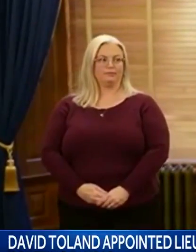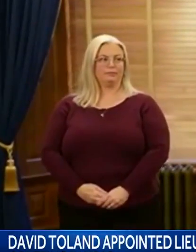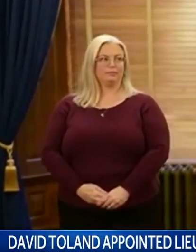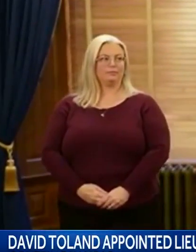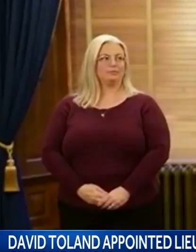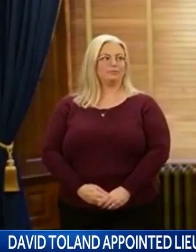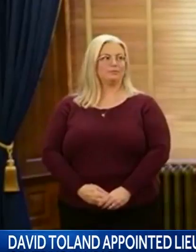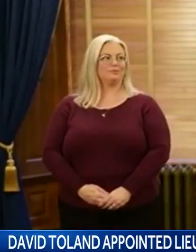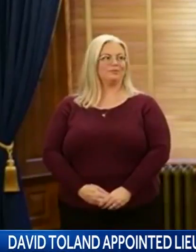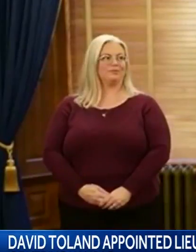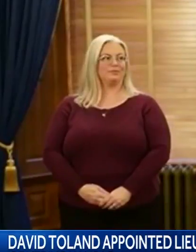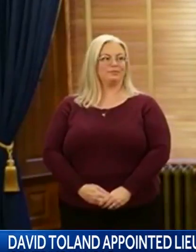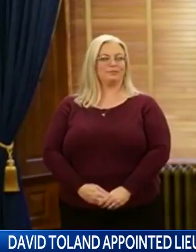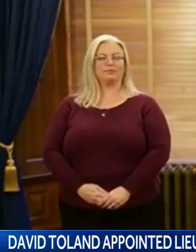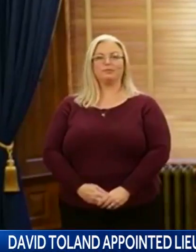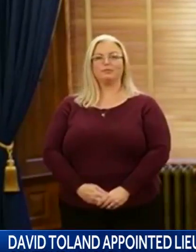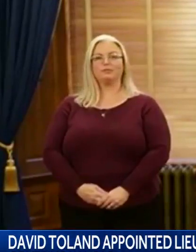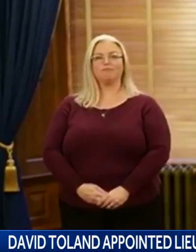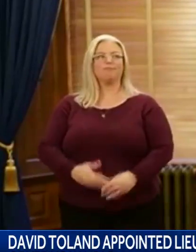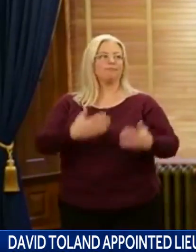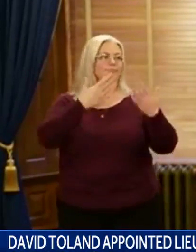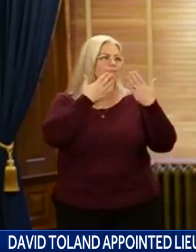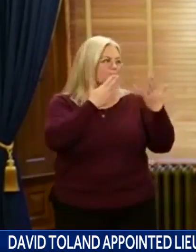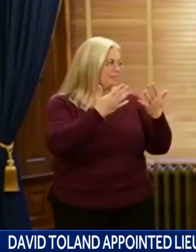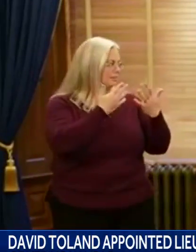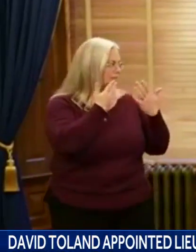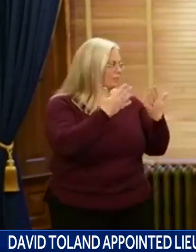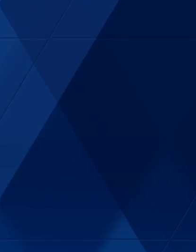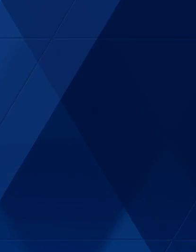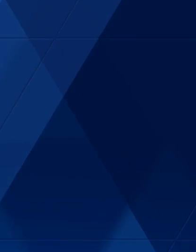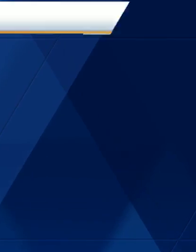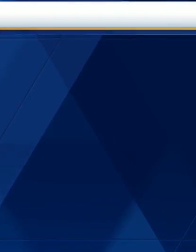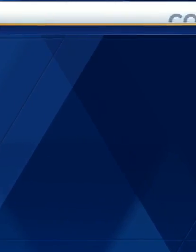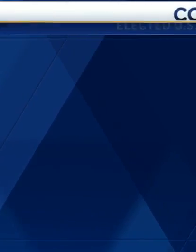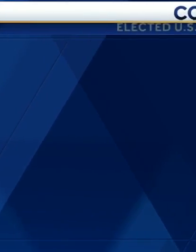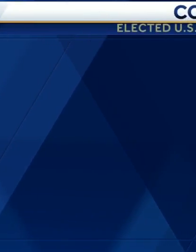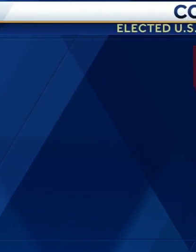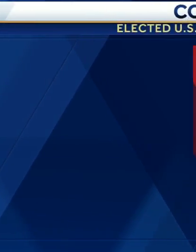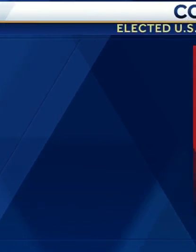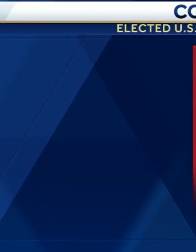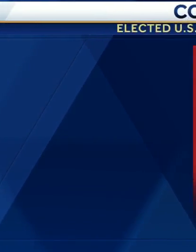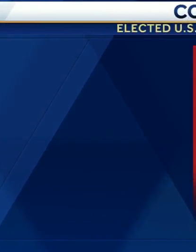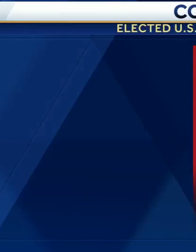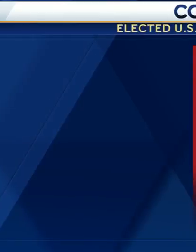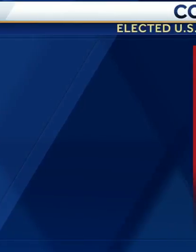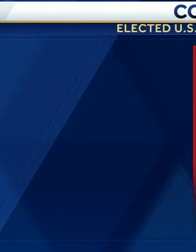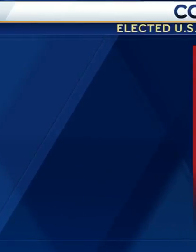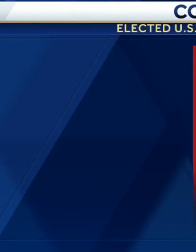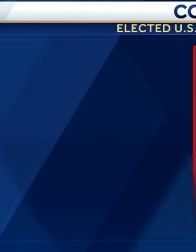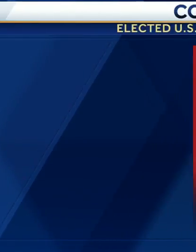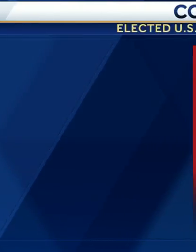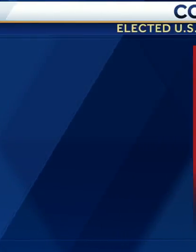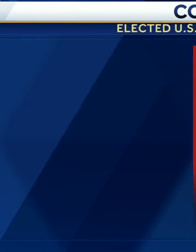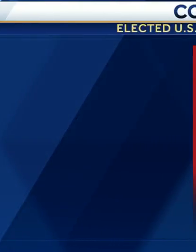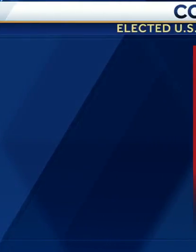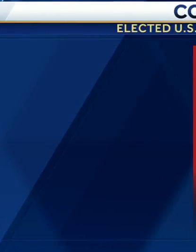SECRETARY TOLAND WILL REPLACE LIEUTENANT GOVERNOR LYNN ROGERS, WHO THE GOVERNOR APPOINTED AS STATE TREASURER LAST WEEK. CURRENT STATE TREASURER JAKE LATURNER WILL STEP DOW